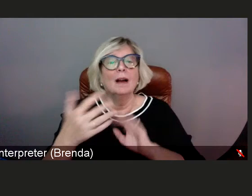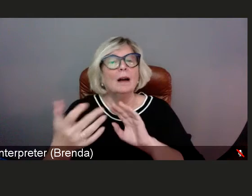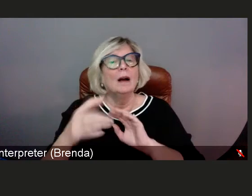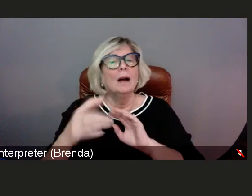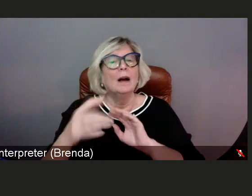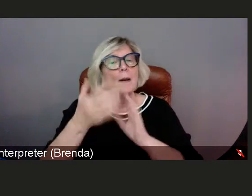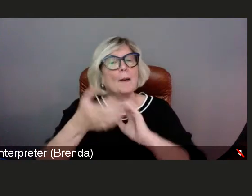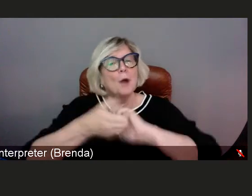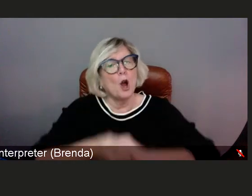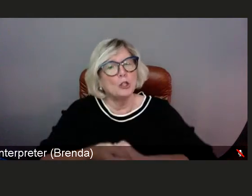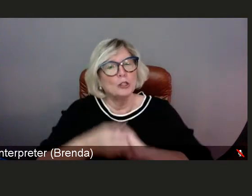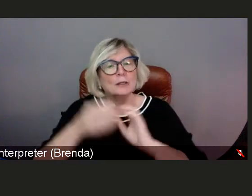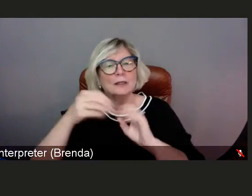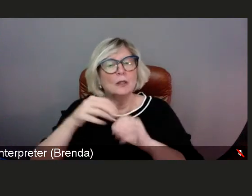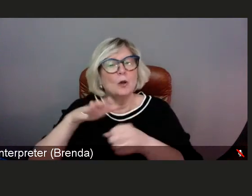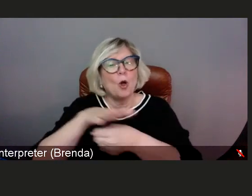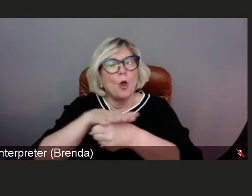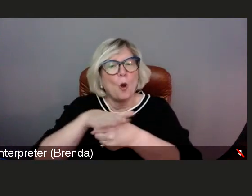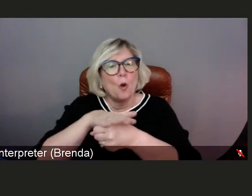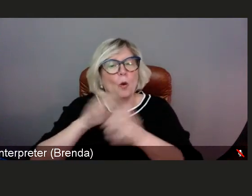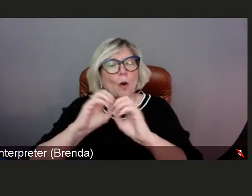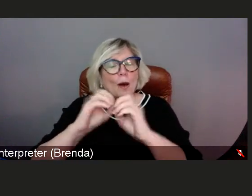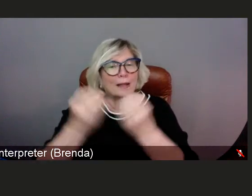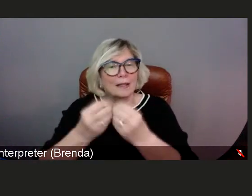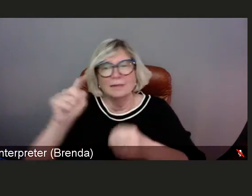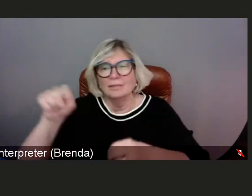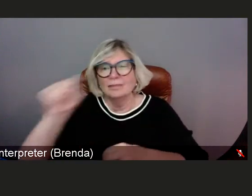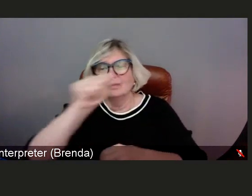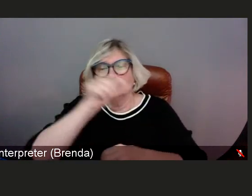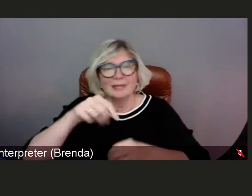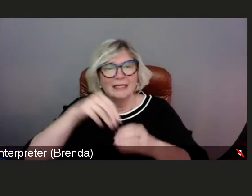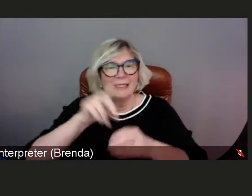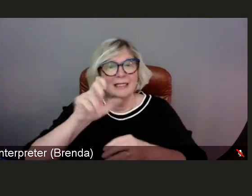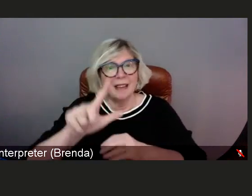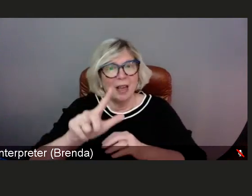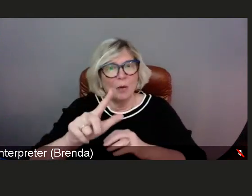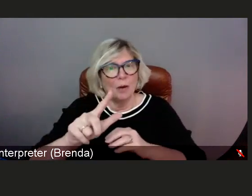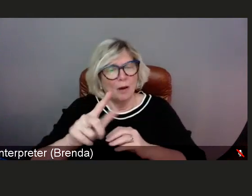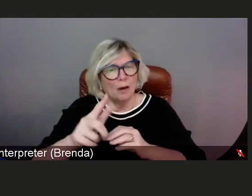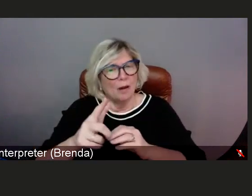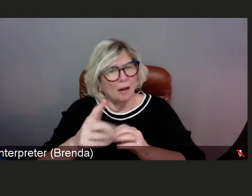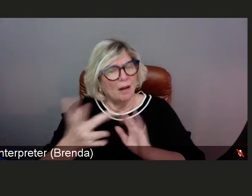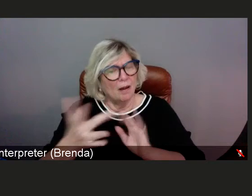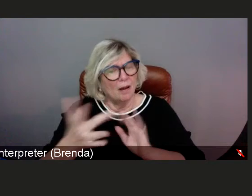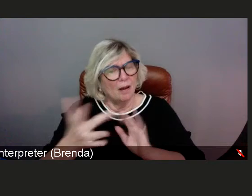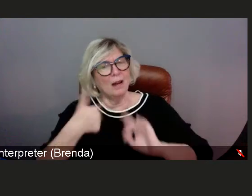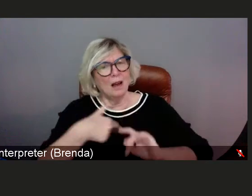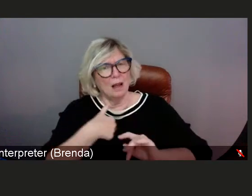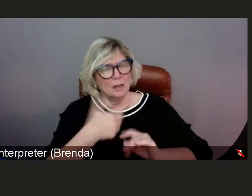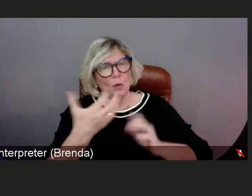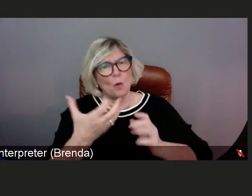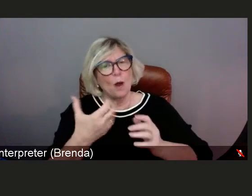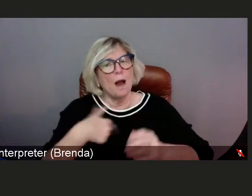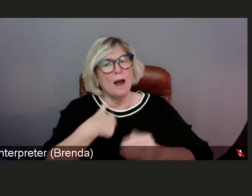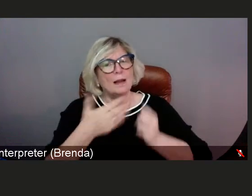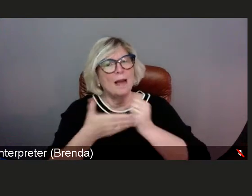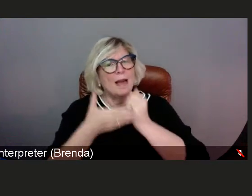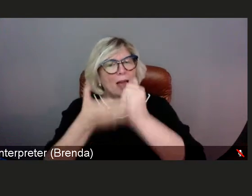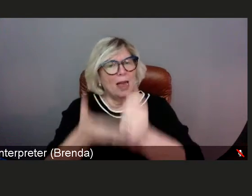and local organizations in the State of Delaware to help in order to provide vaccines to our community members